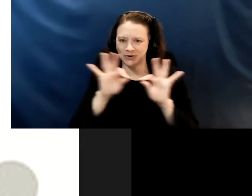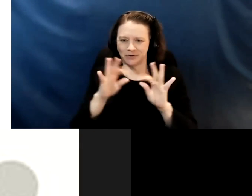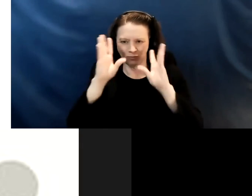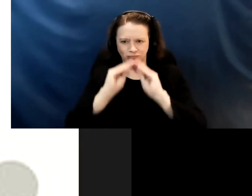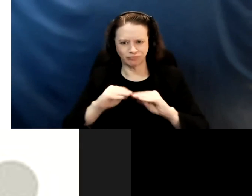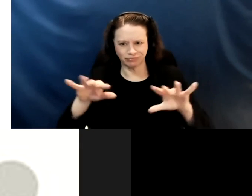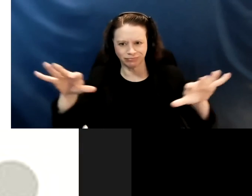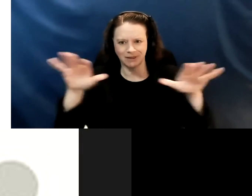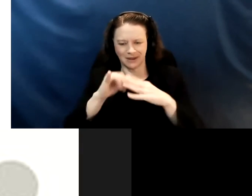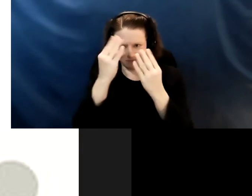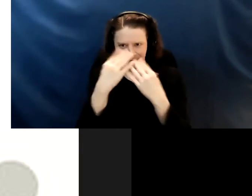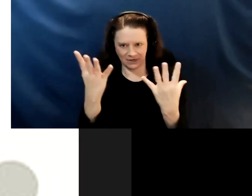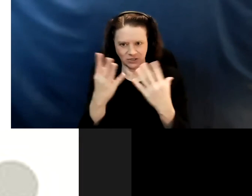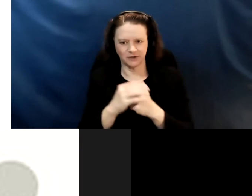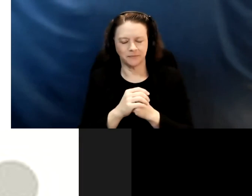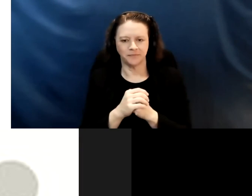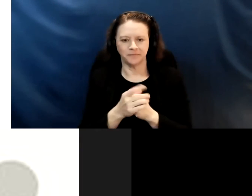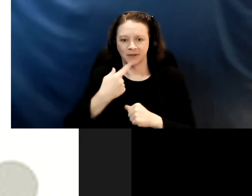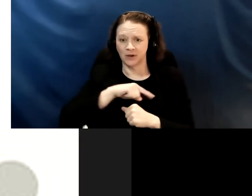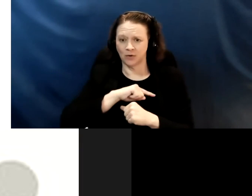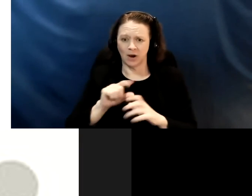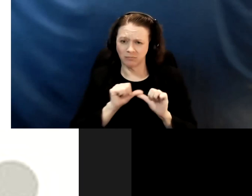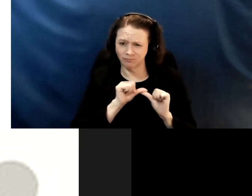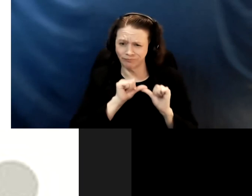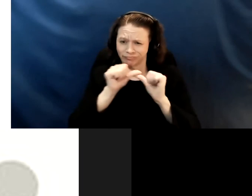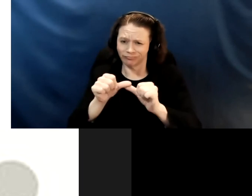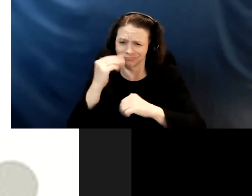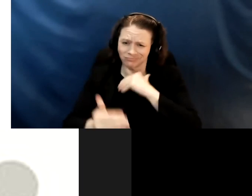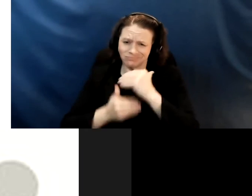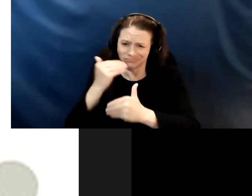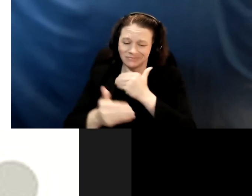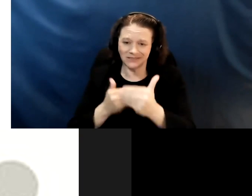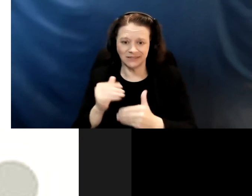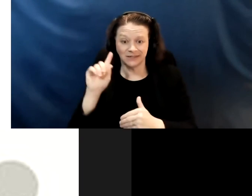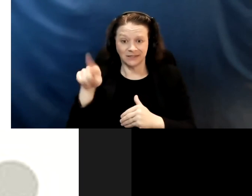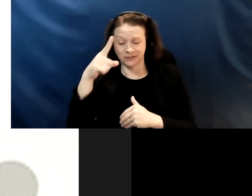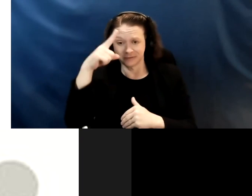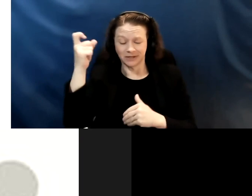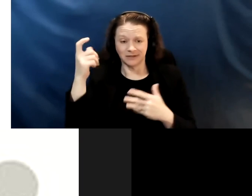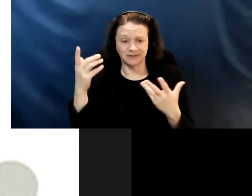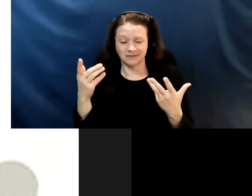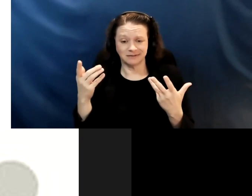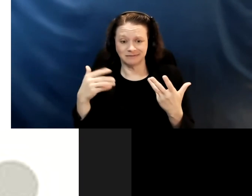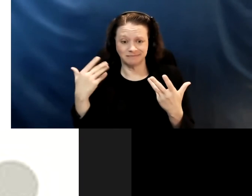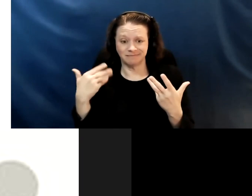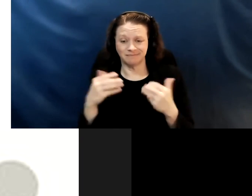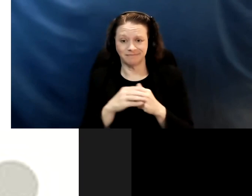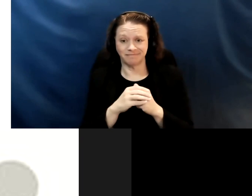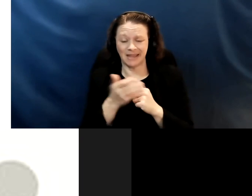You know, we're in this for the long run, right? Just because the 18 and overs